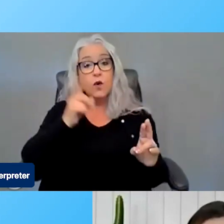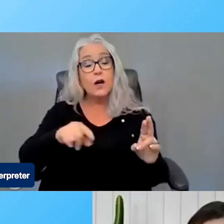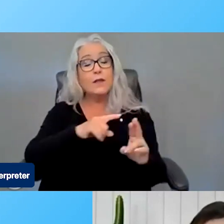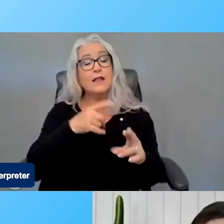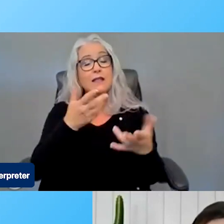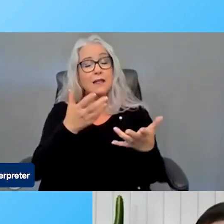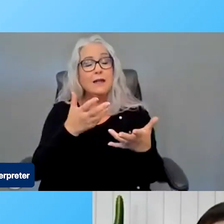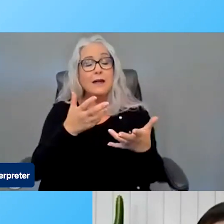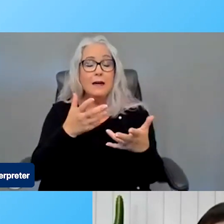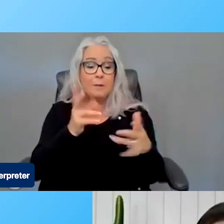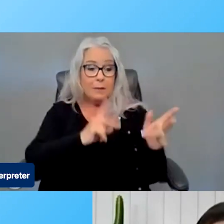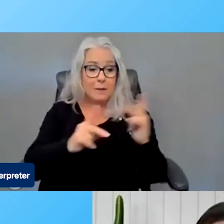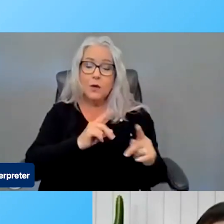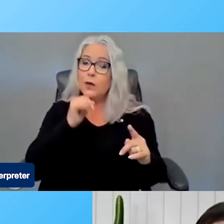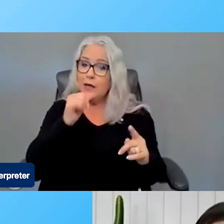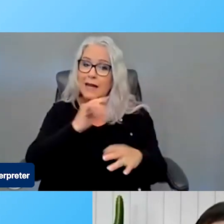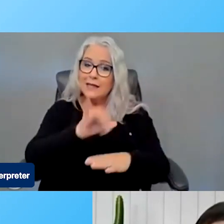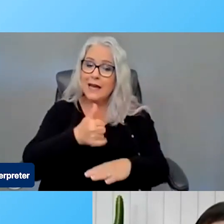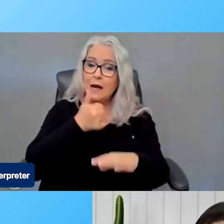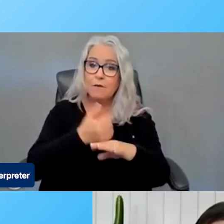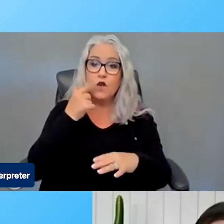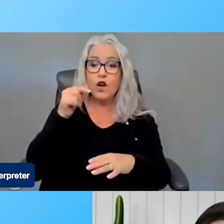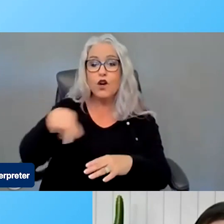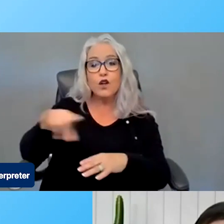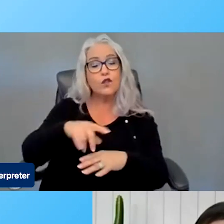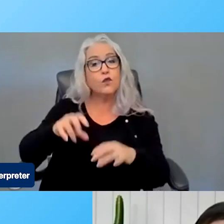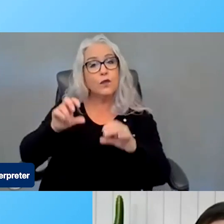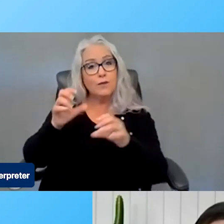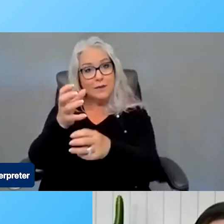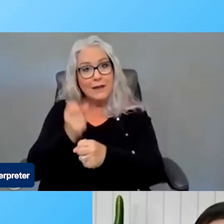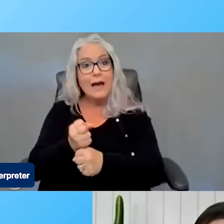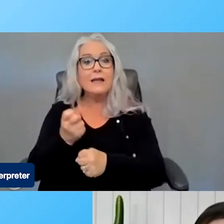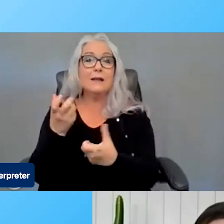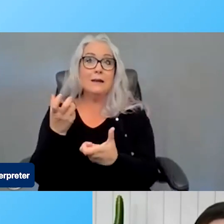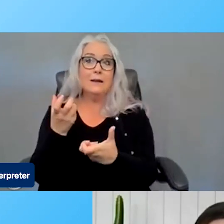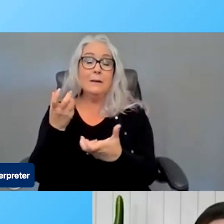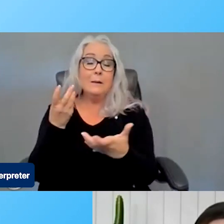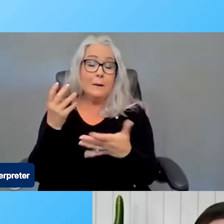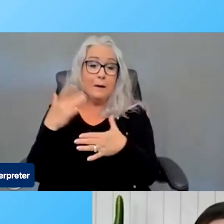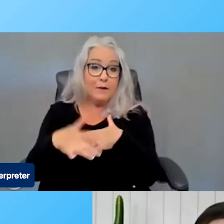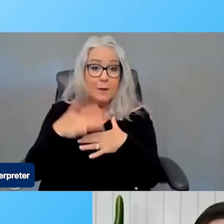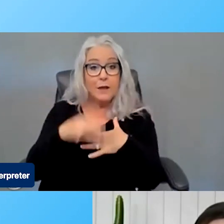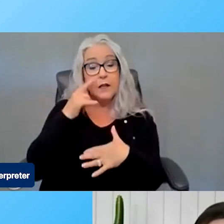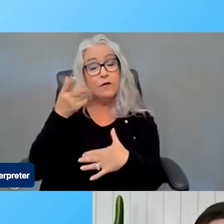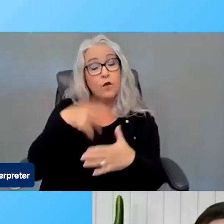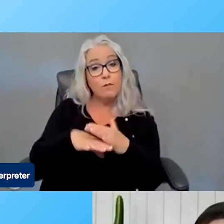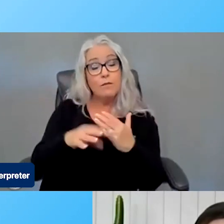that temporary rental assistance was not in place and needed work and having mobility issues that